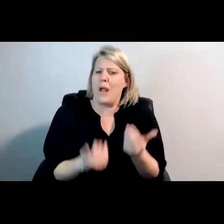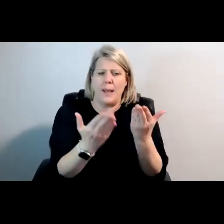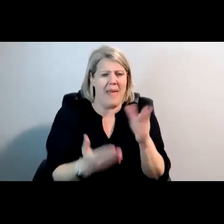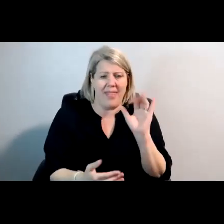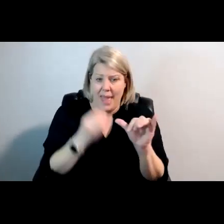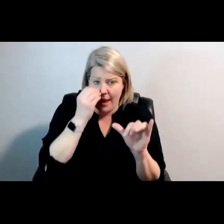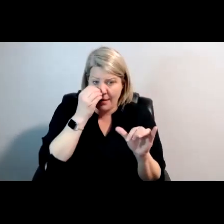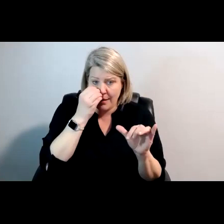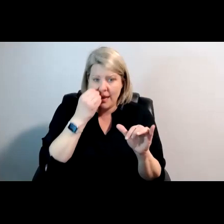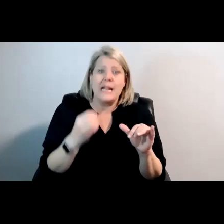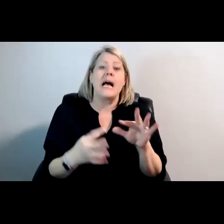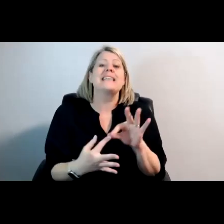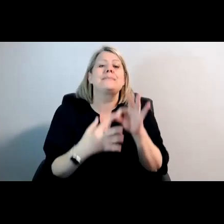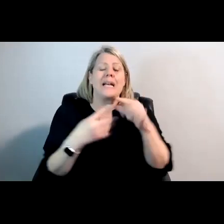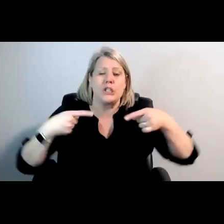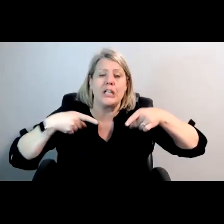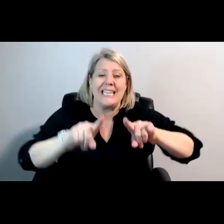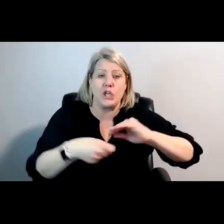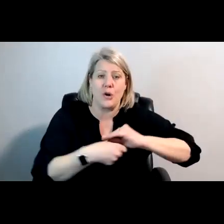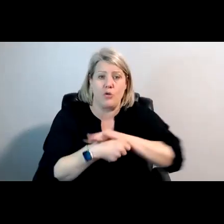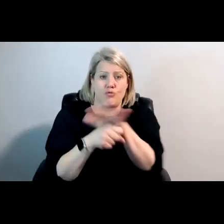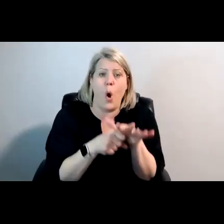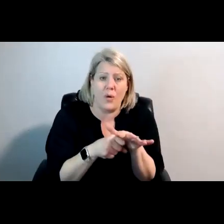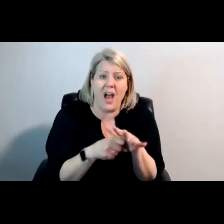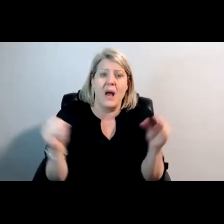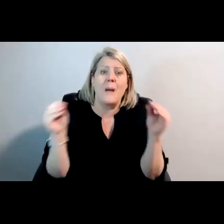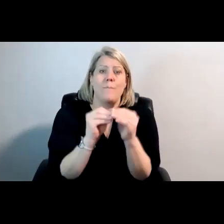in a time of COVID where it can be really hard to be in front of a notary.